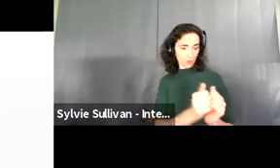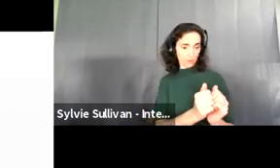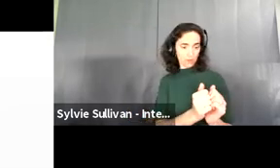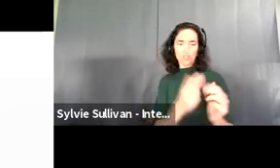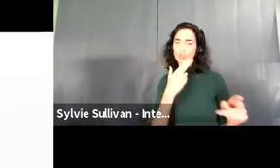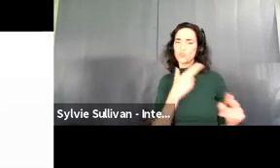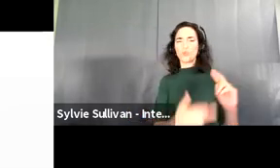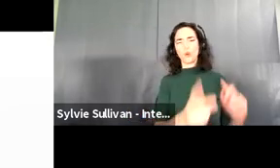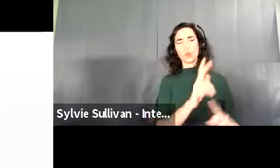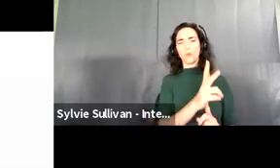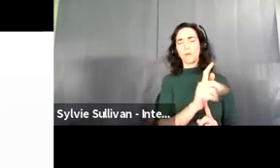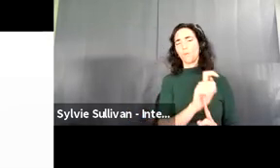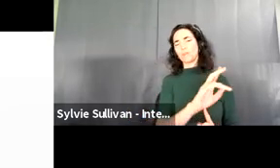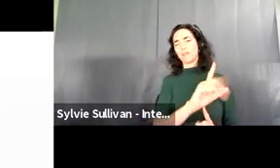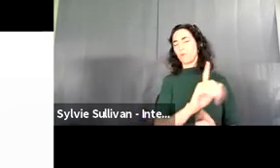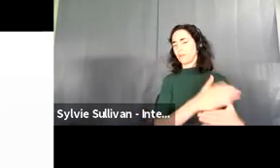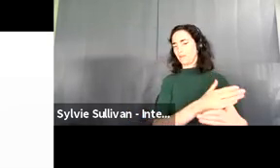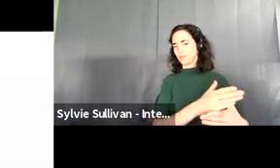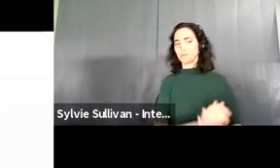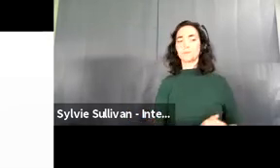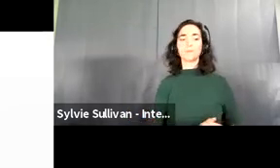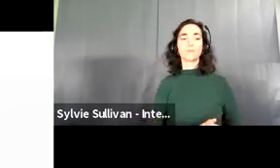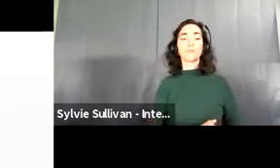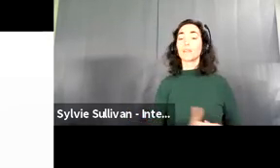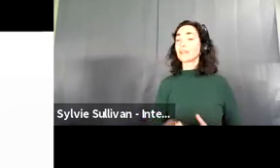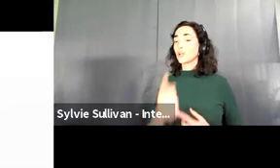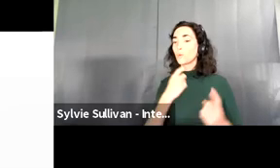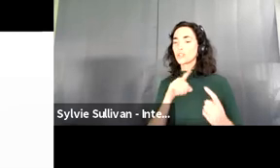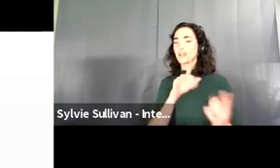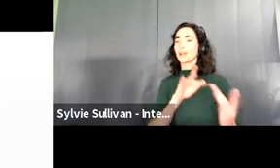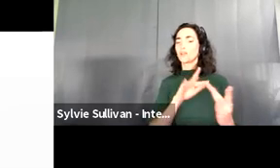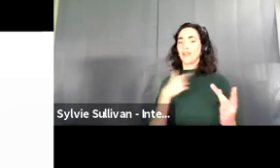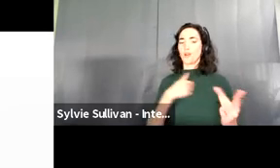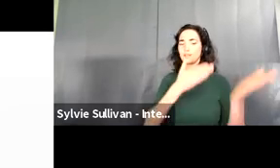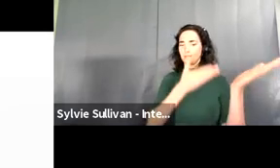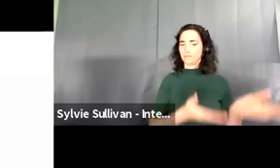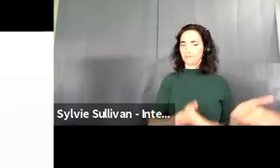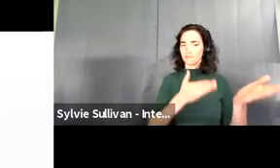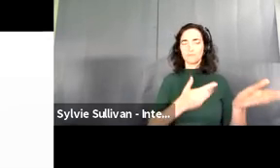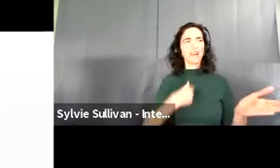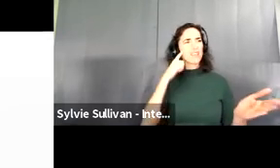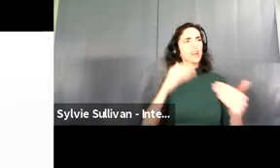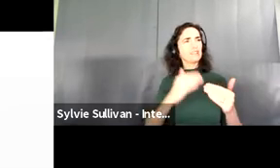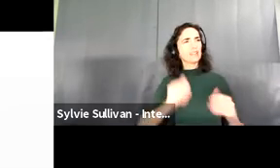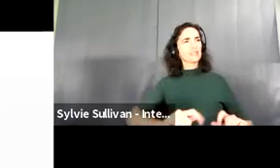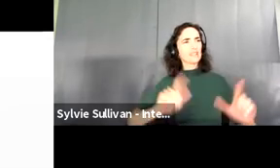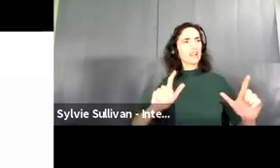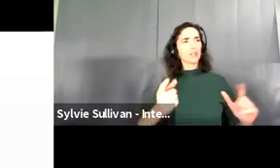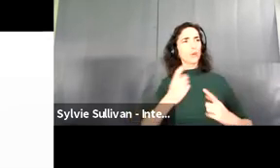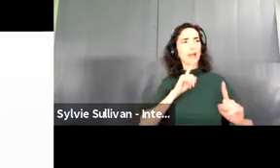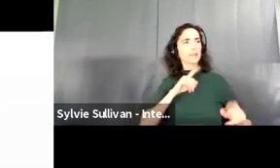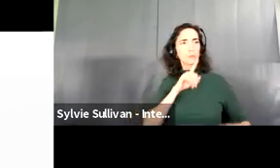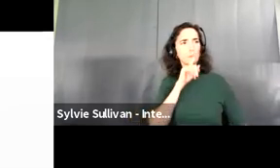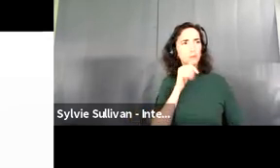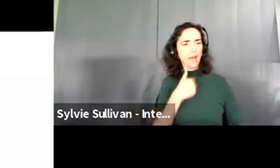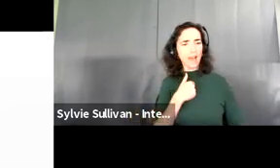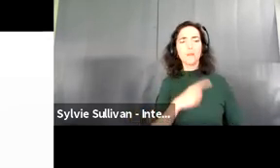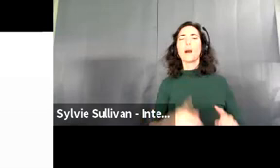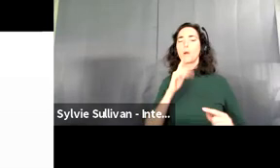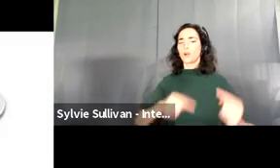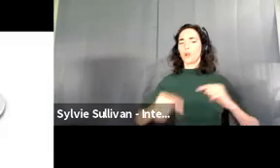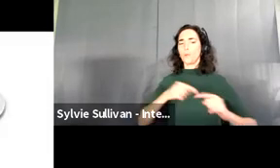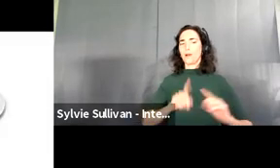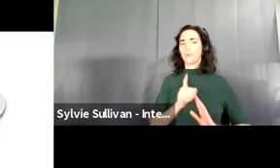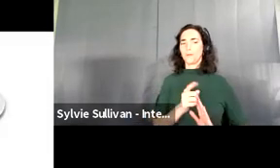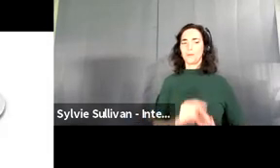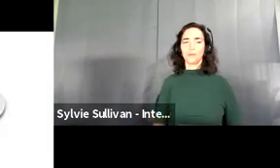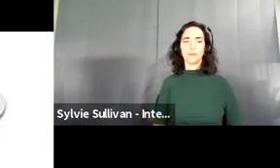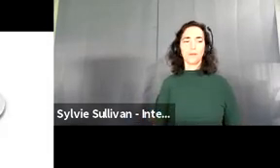So, um, if you have any questions, this is our contact information. I thought my next slide was going to be a q amp a but I guess it's not but I'll go back to this one in a second.